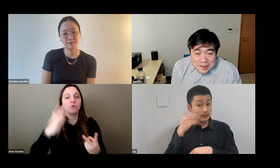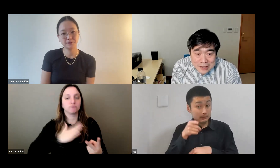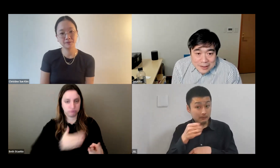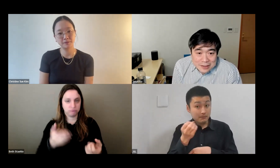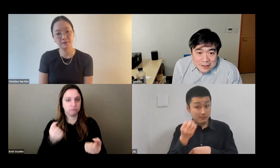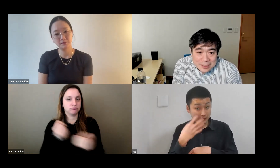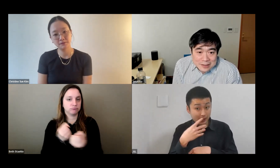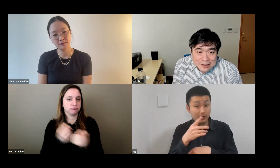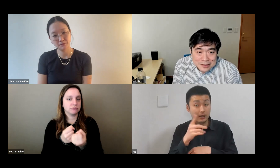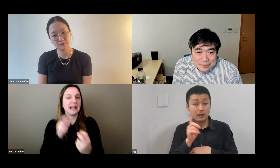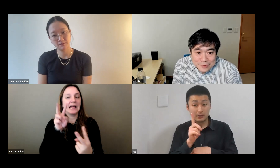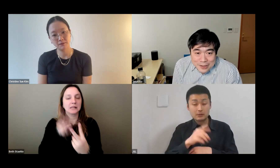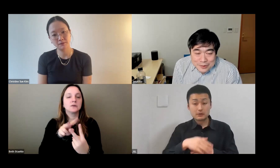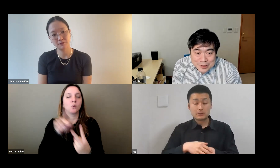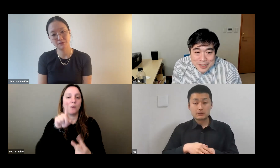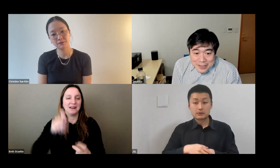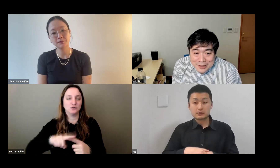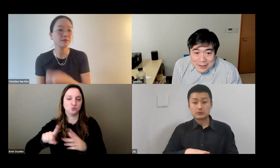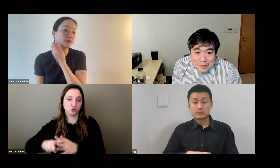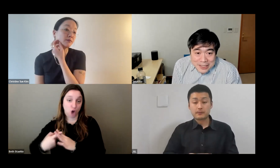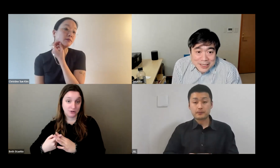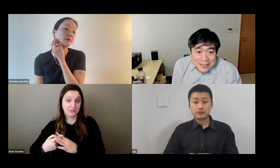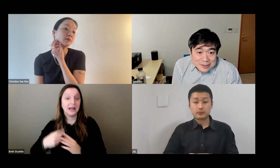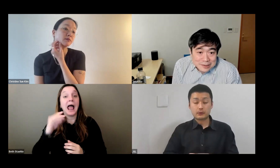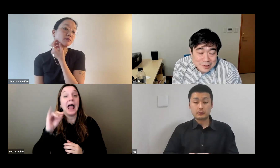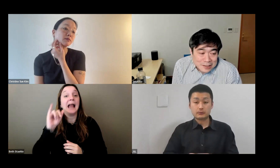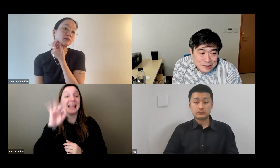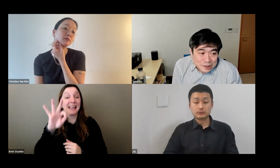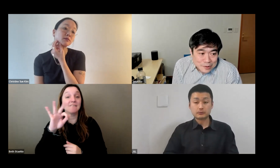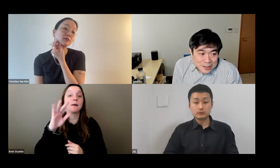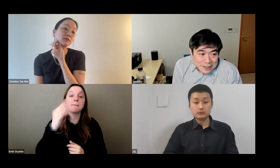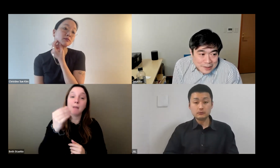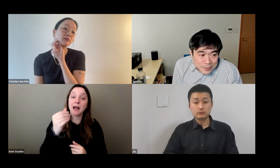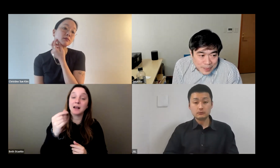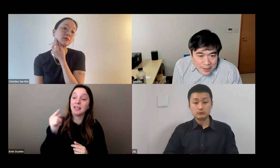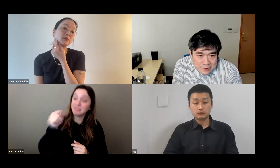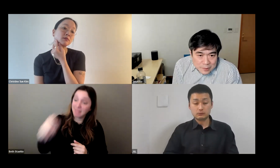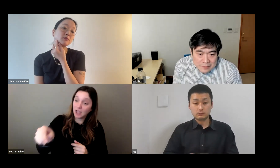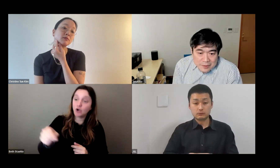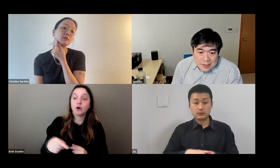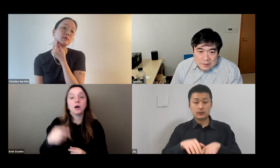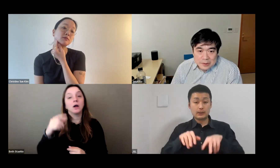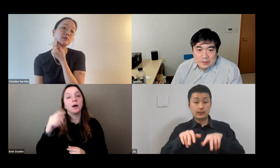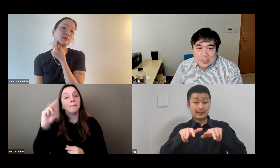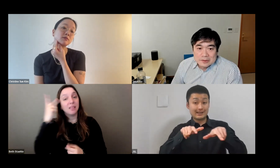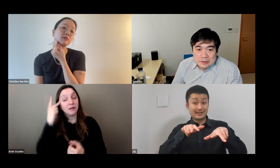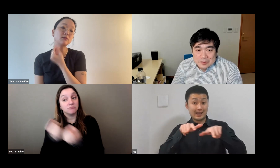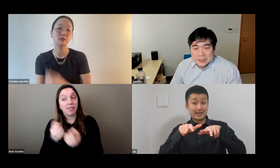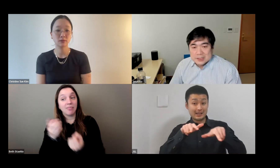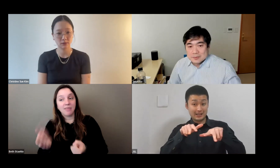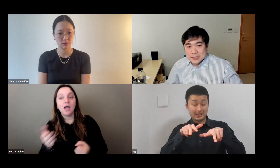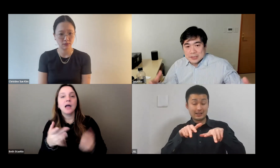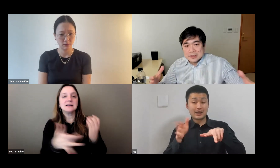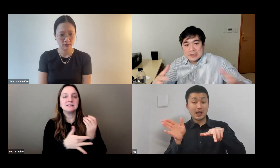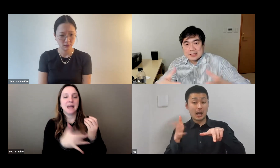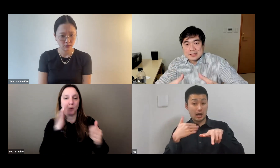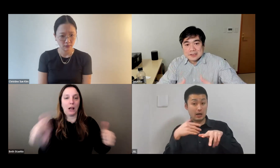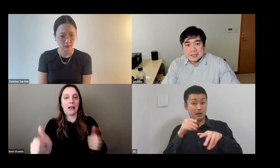And I think the technology follows the money in many cases. And so that's one of the things we're trying to do, is to bring technology